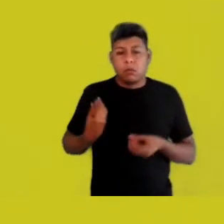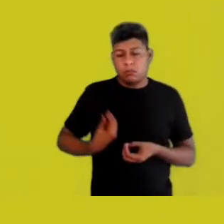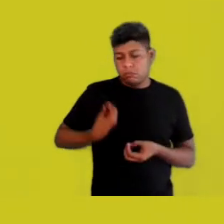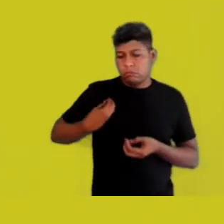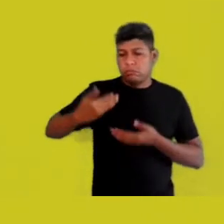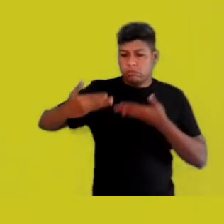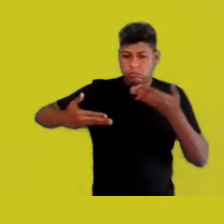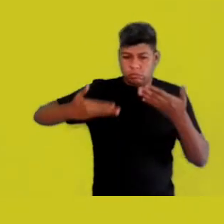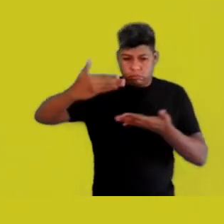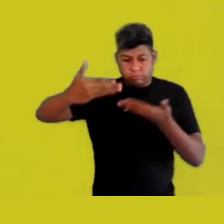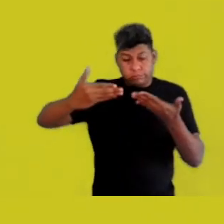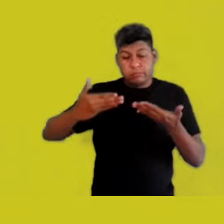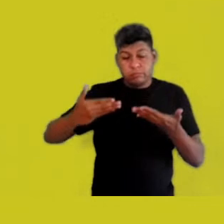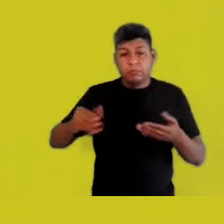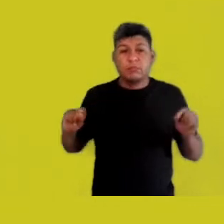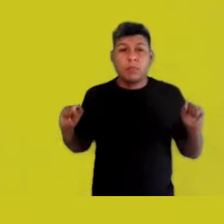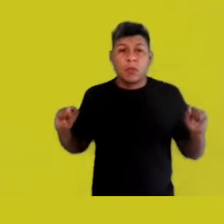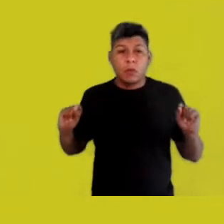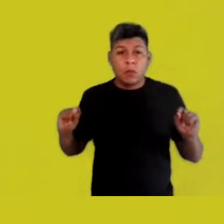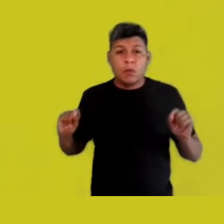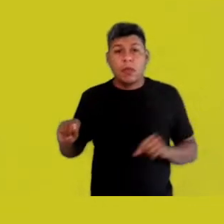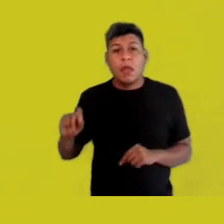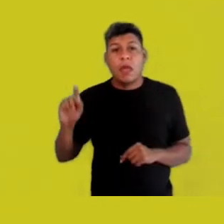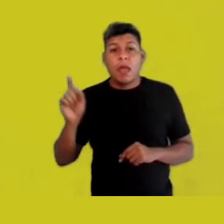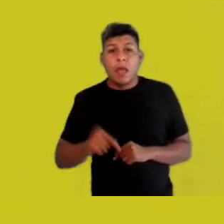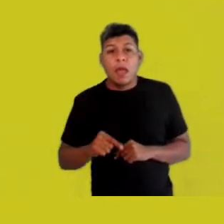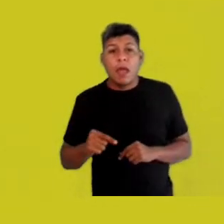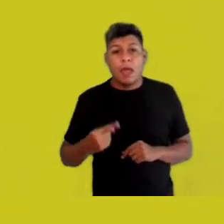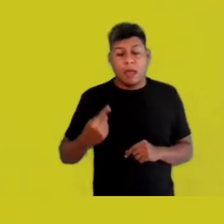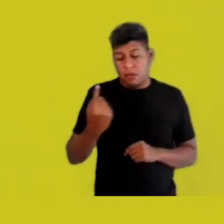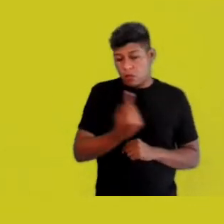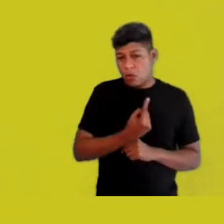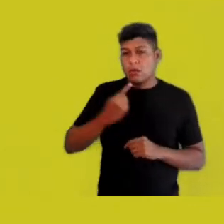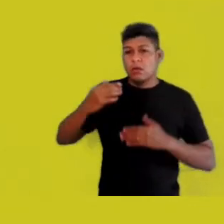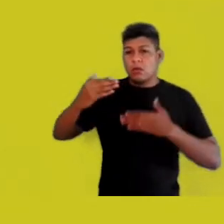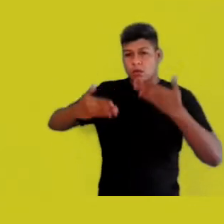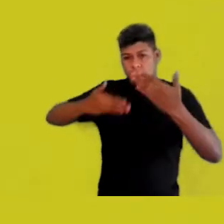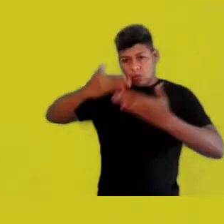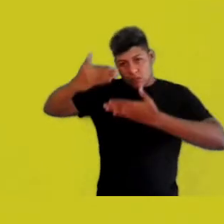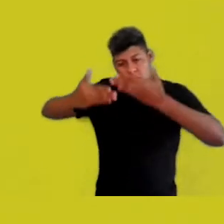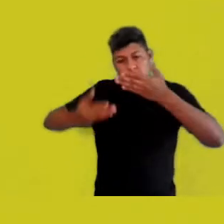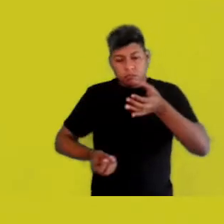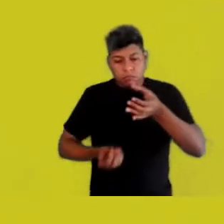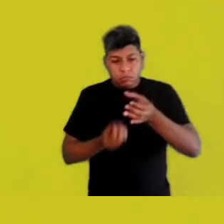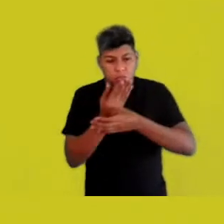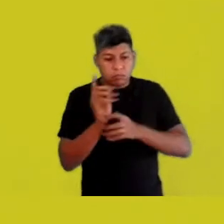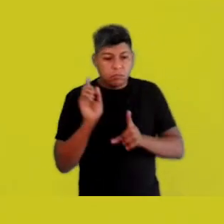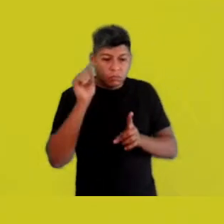I mean, the task goes beyond the function of an identity,